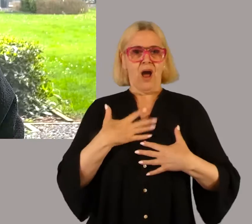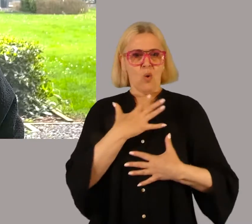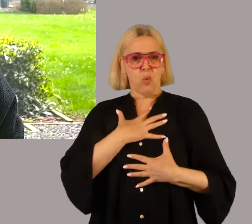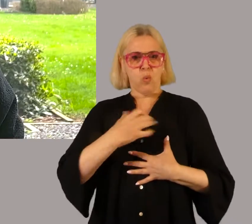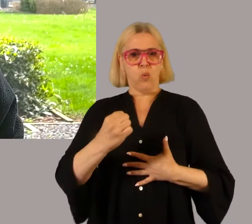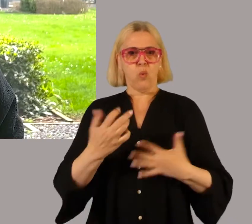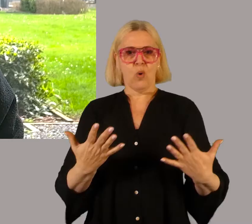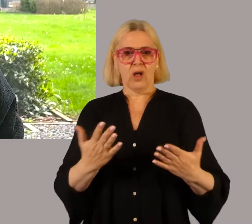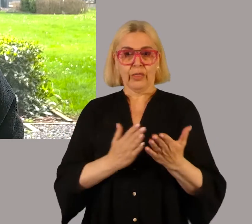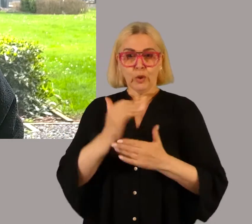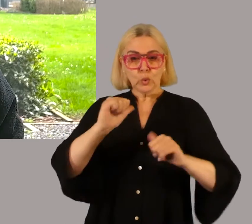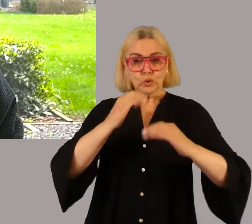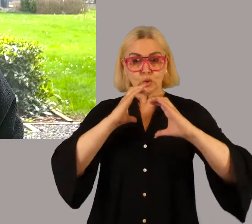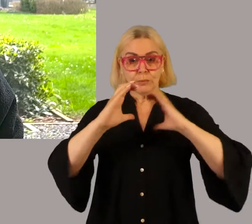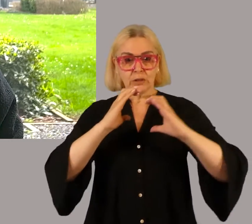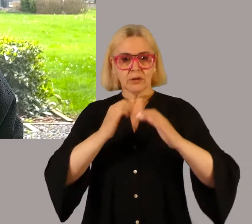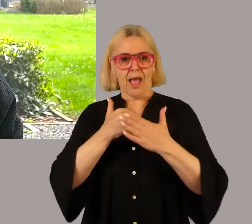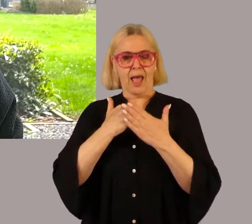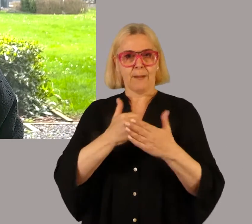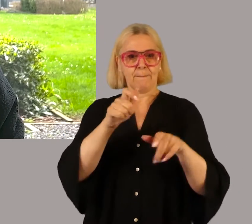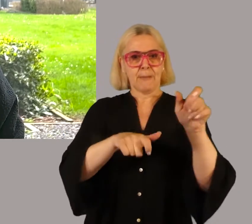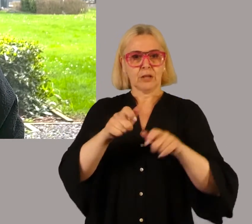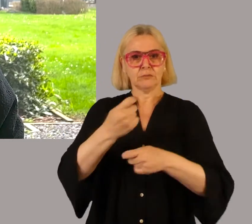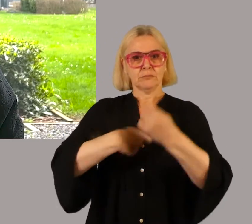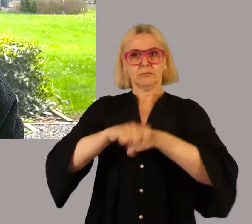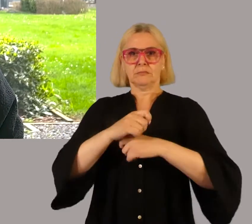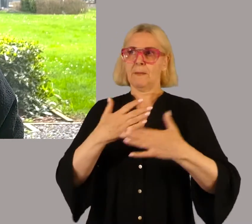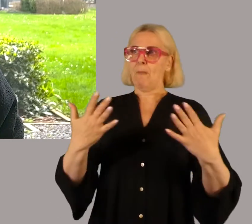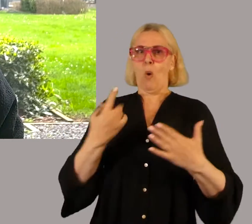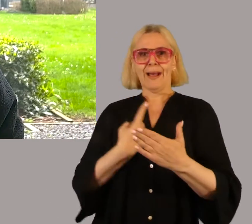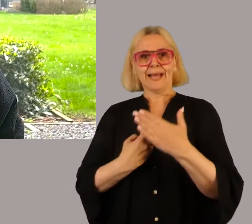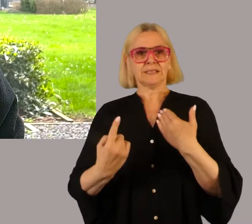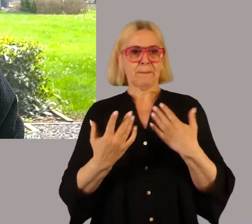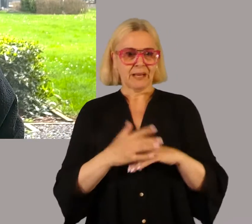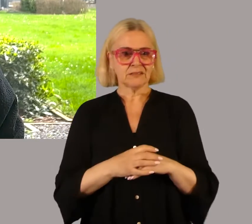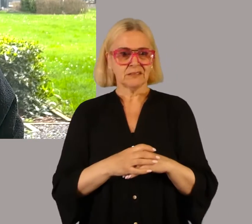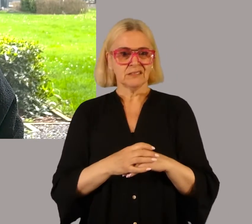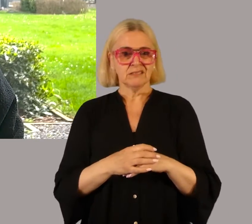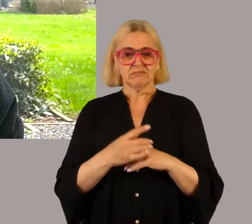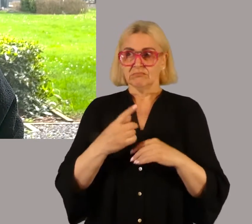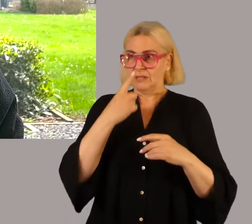but through good communication and facilitating patient autonomy, there could be an opportunity